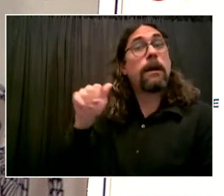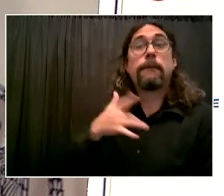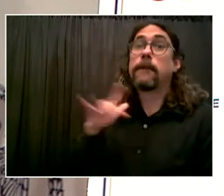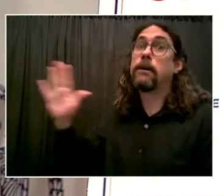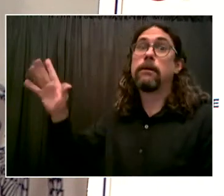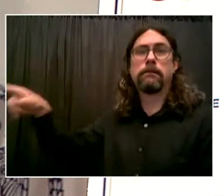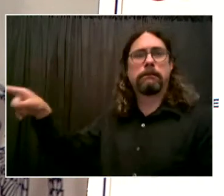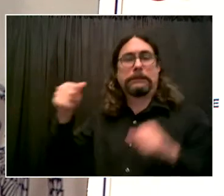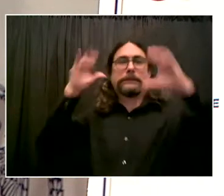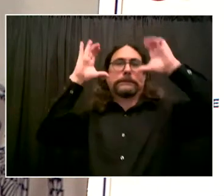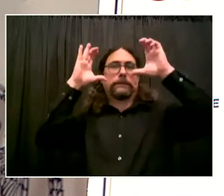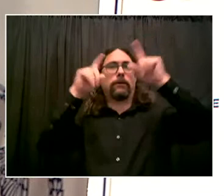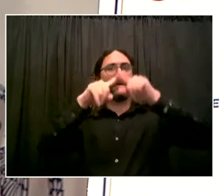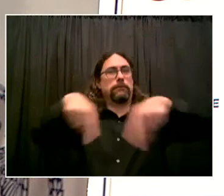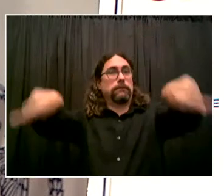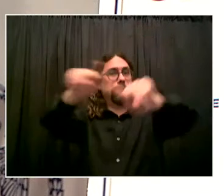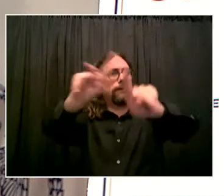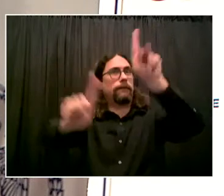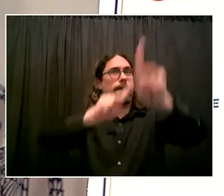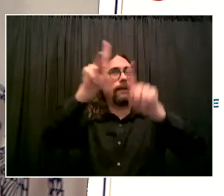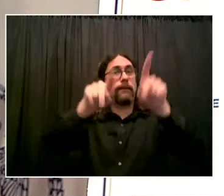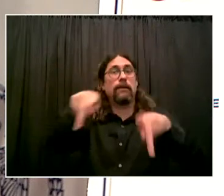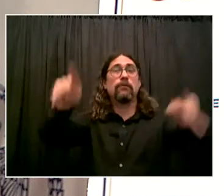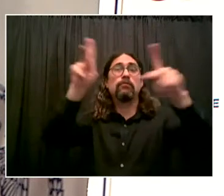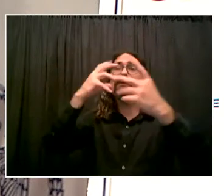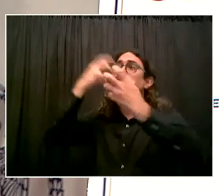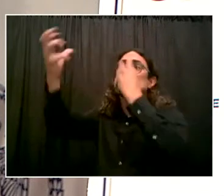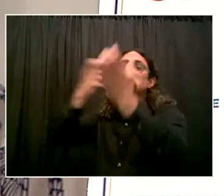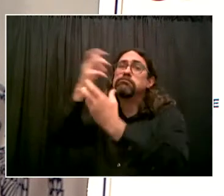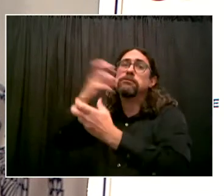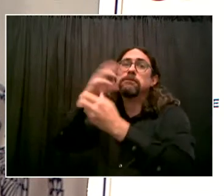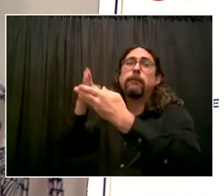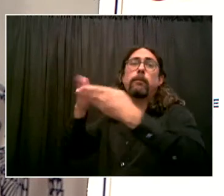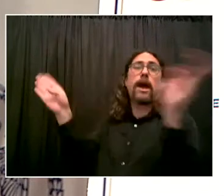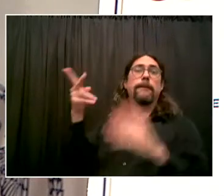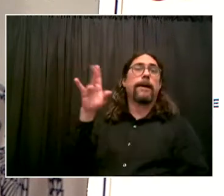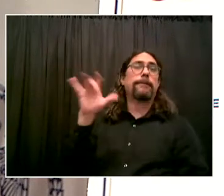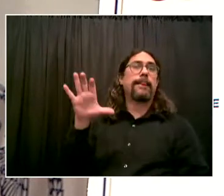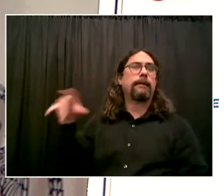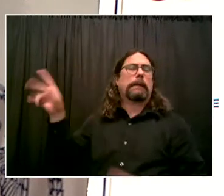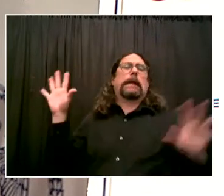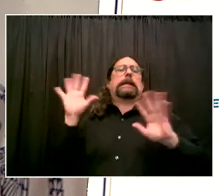CRISIS AND THE MTA IS FALLING APA.RT THERE'S NO REASON TO DO